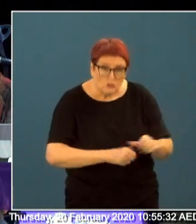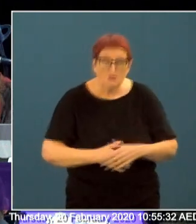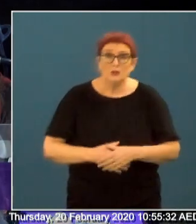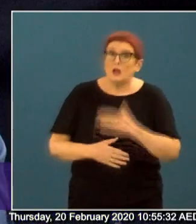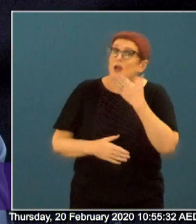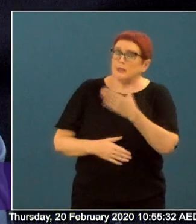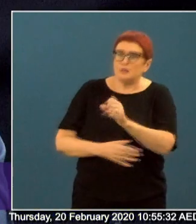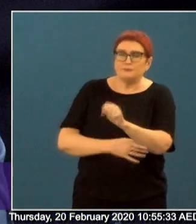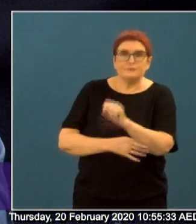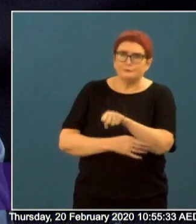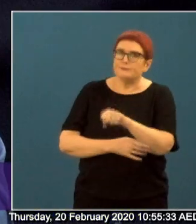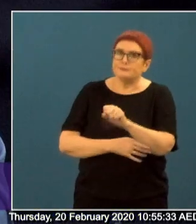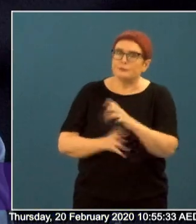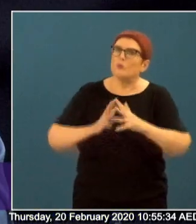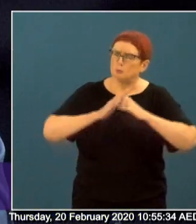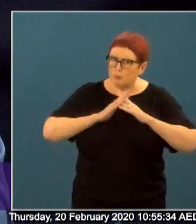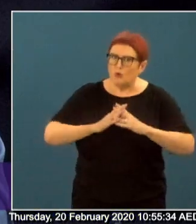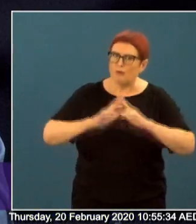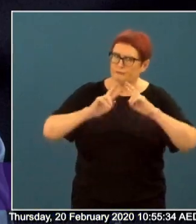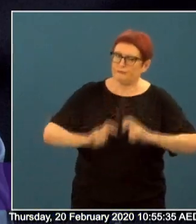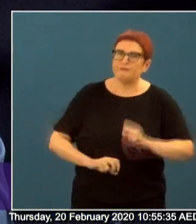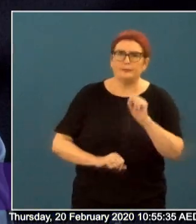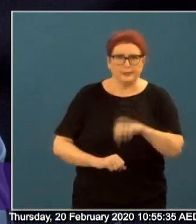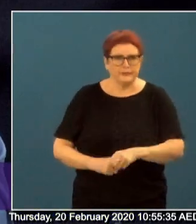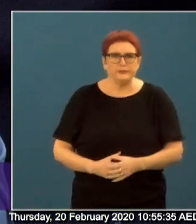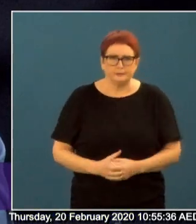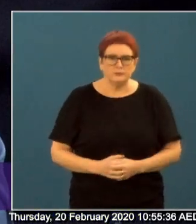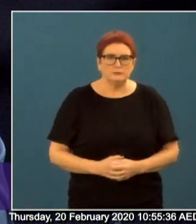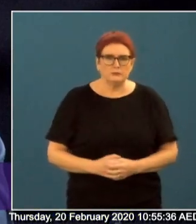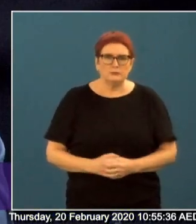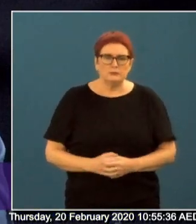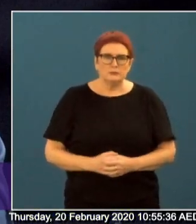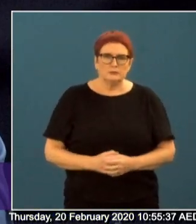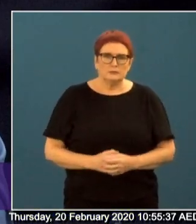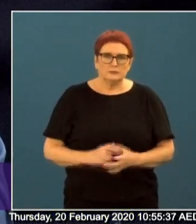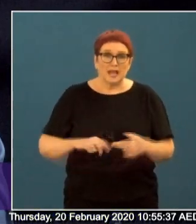I think it is a really relevant area. And if we had a more cohesive data system,